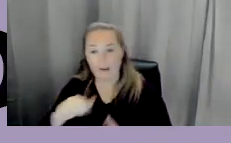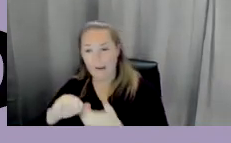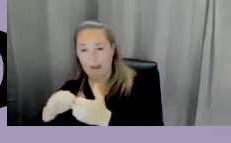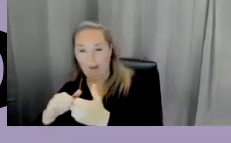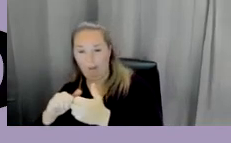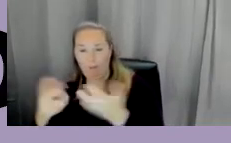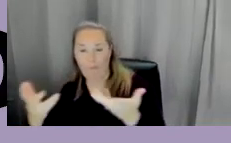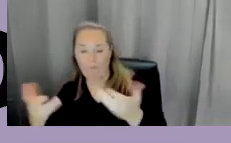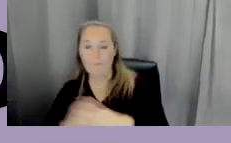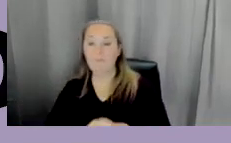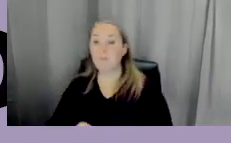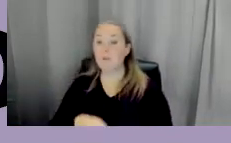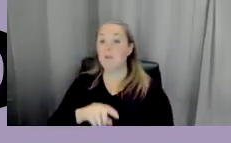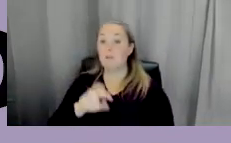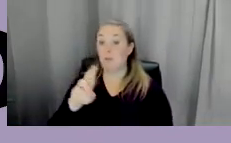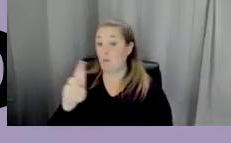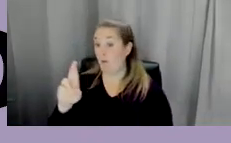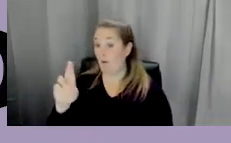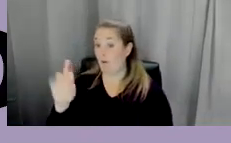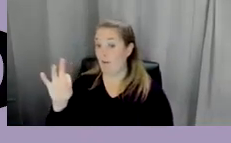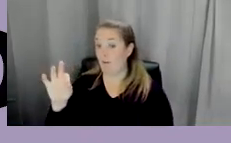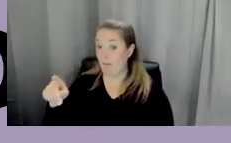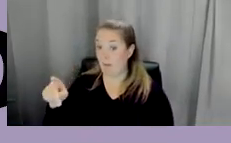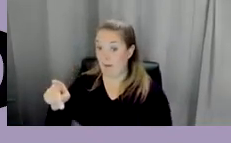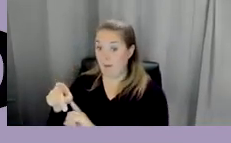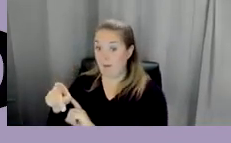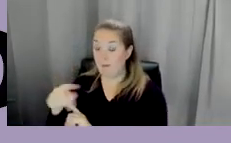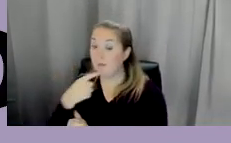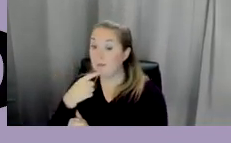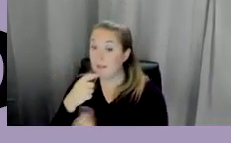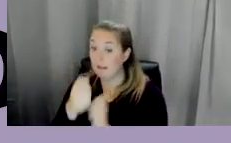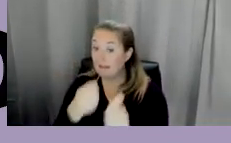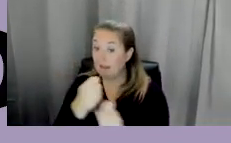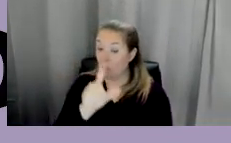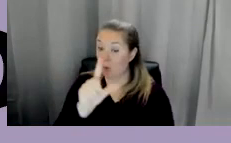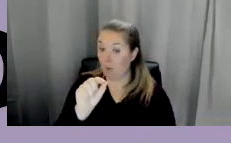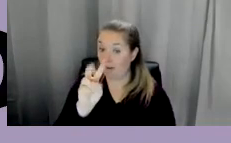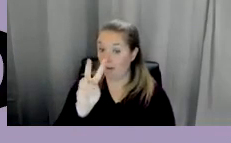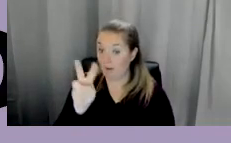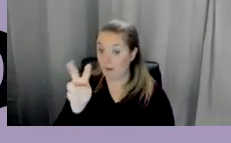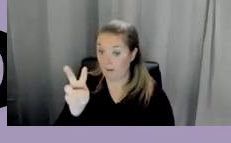. WHEN YOU TALK ABOUT 2023 AS BEING THE TIME FOR THE INFORMATION TO BE DISSEMINATED CAN YOU EXPLAIN TO WHO AND HOW